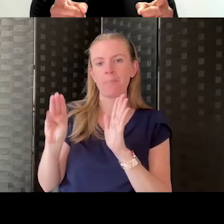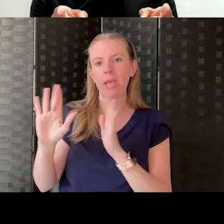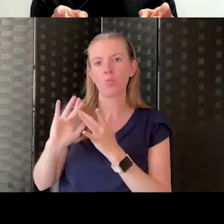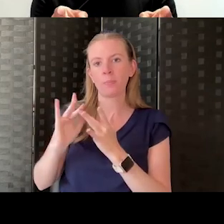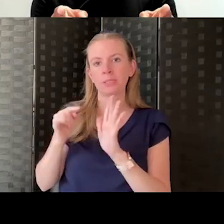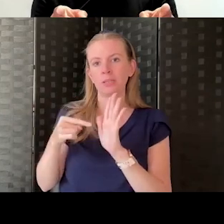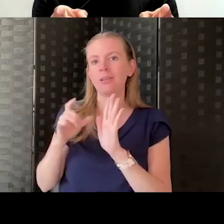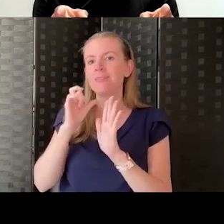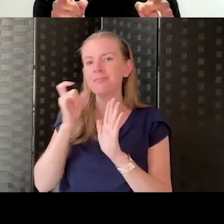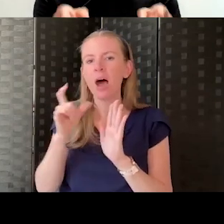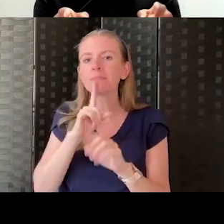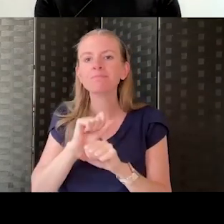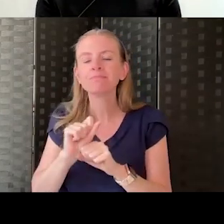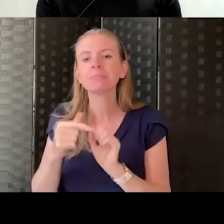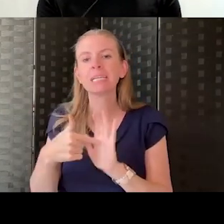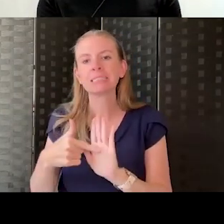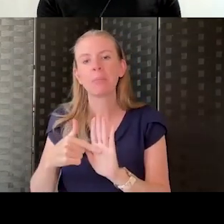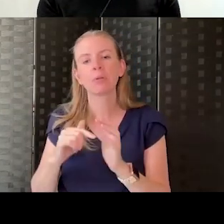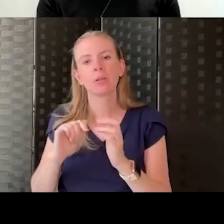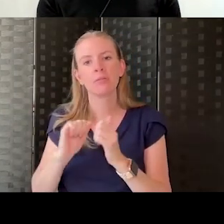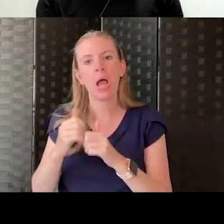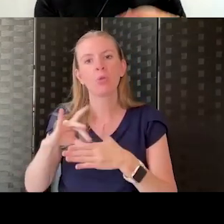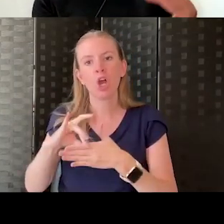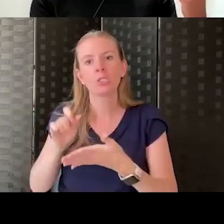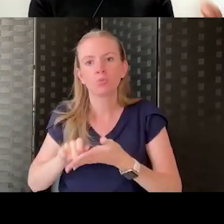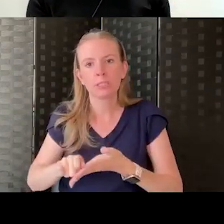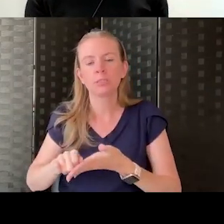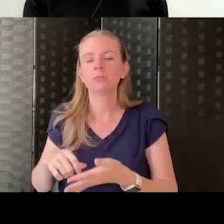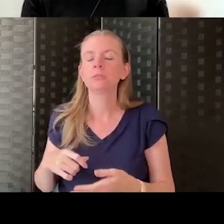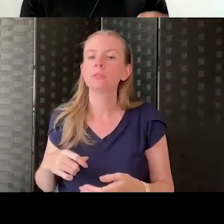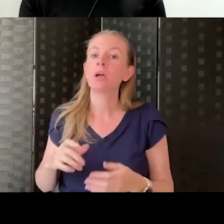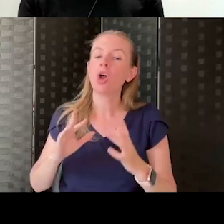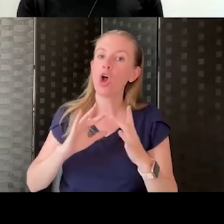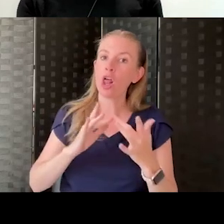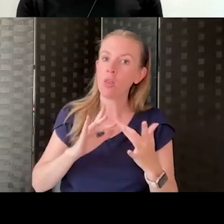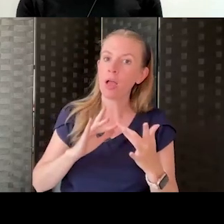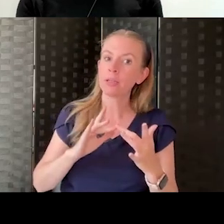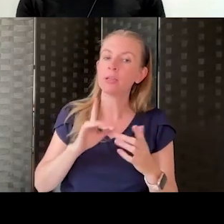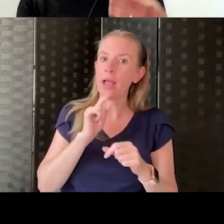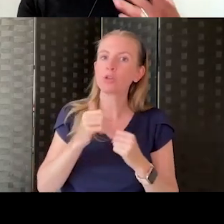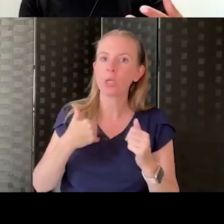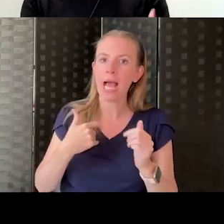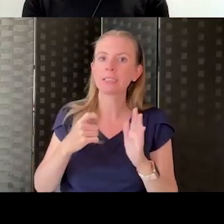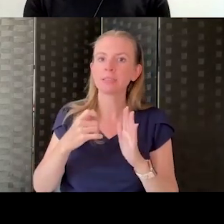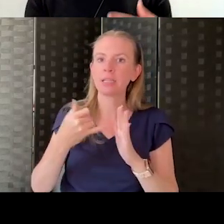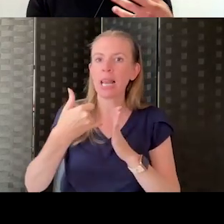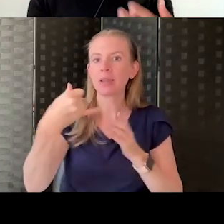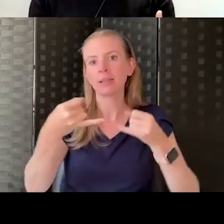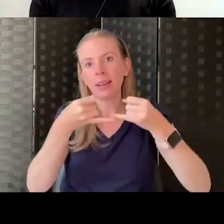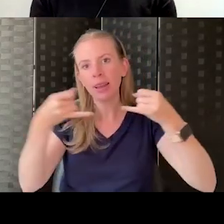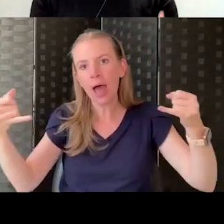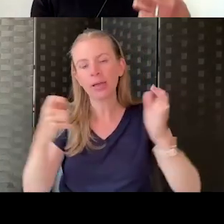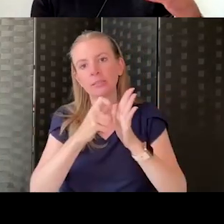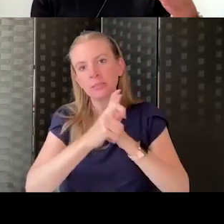an actual example of how the content is written. Online -- and this is to convey the point that